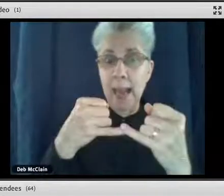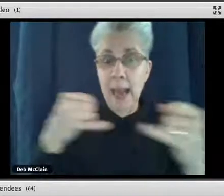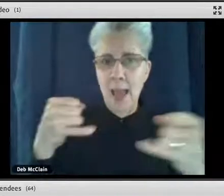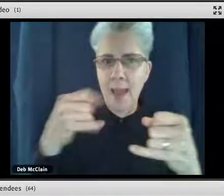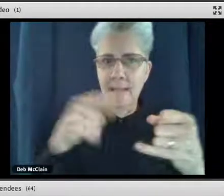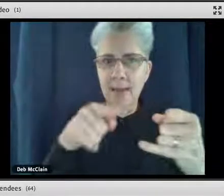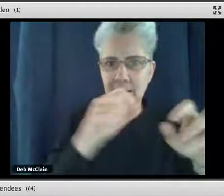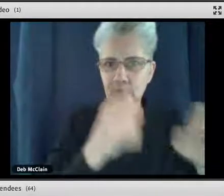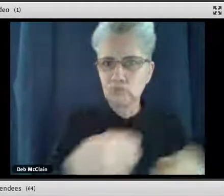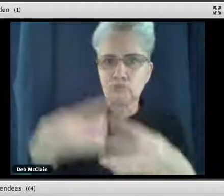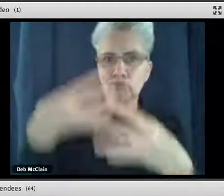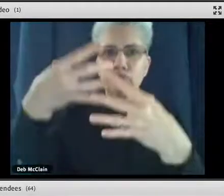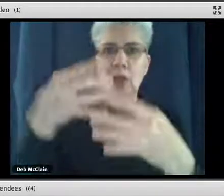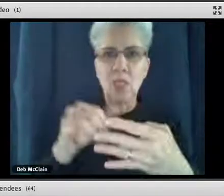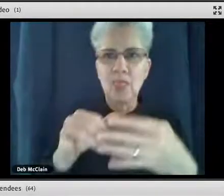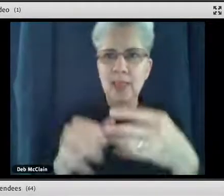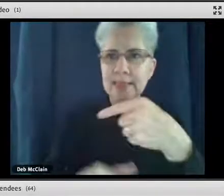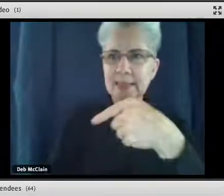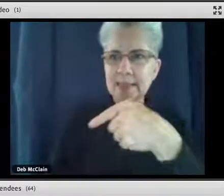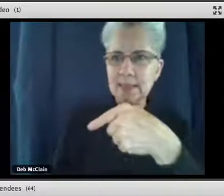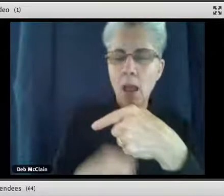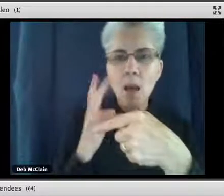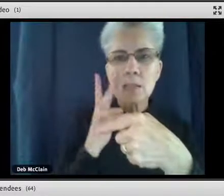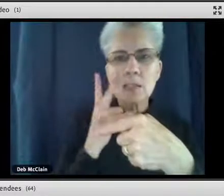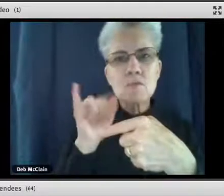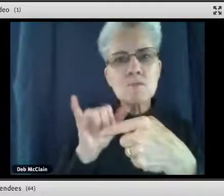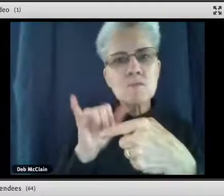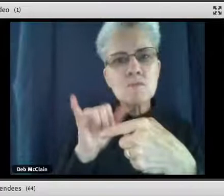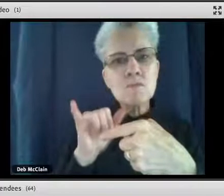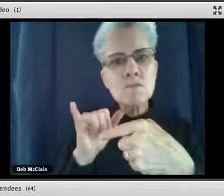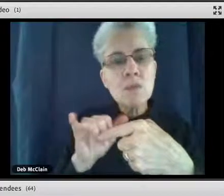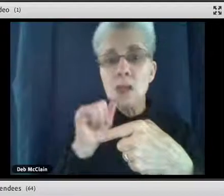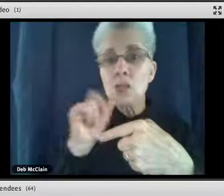and it brought up this interface where you can kind of see